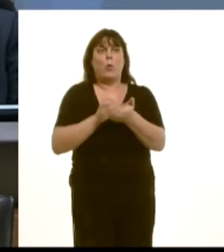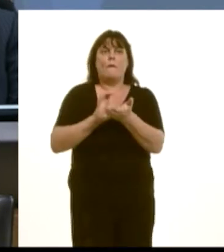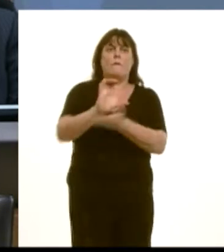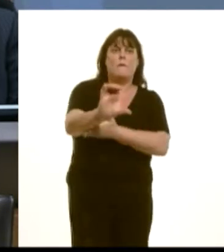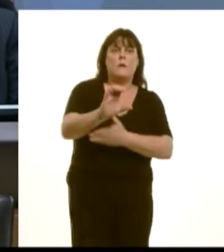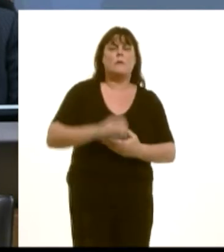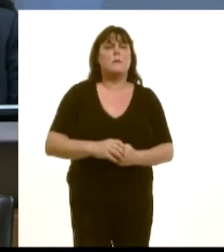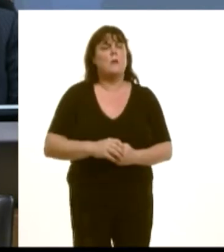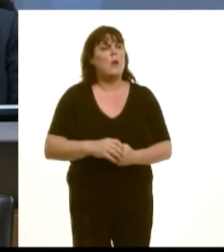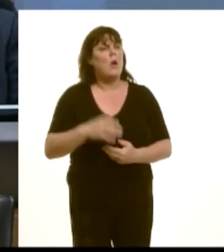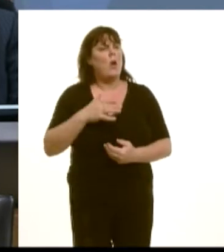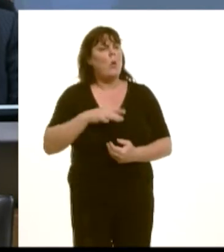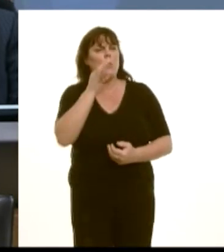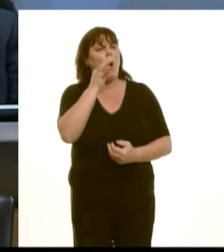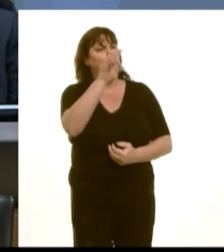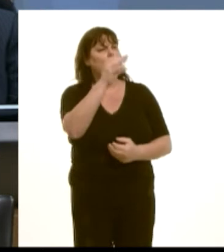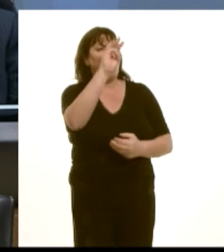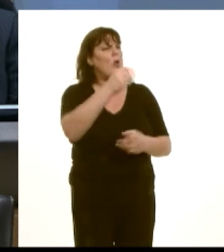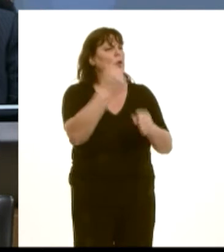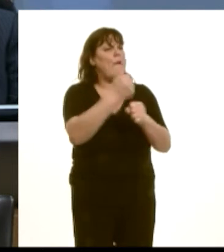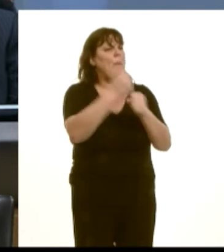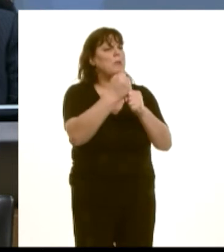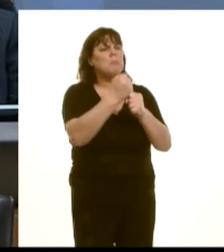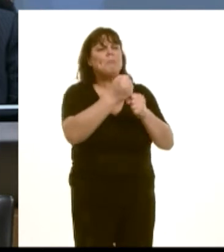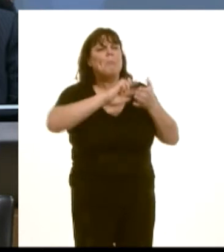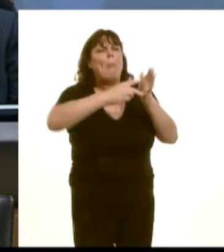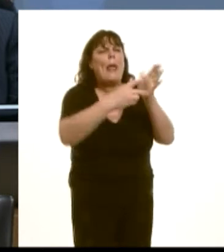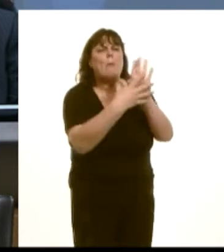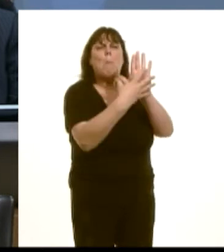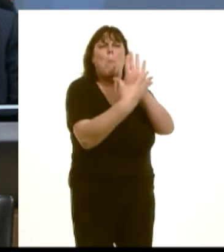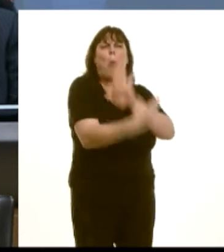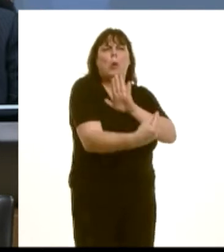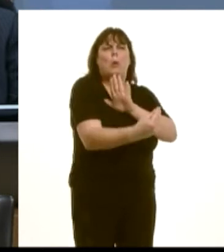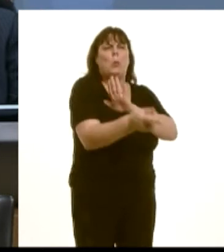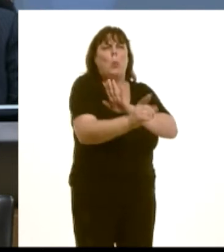it. What modelling has the Welsh Government undertaken to show what type of fares might